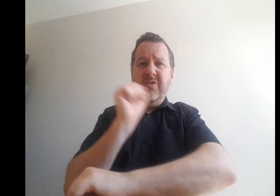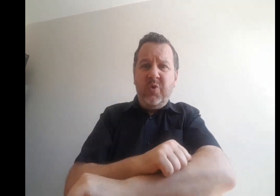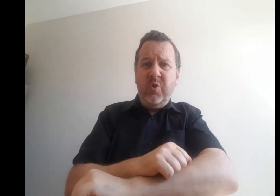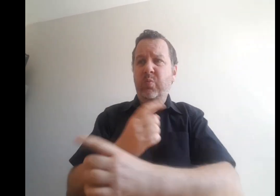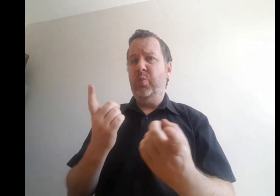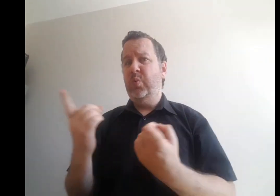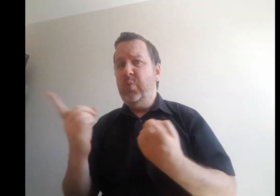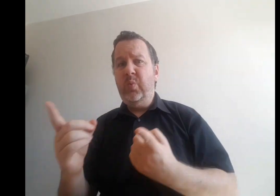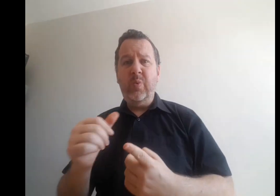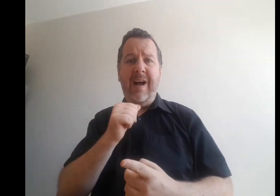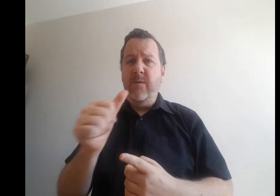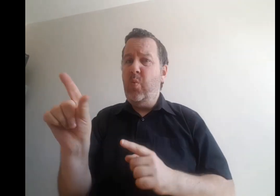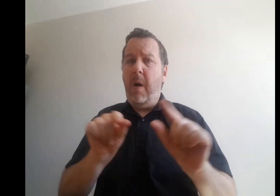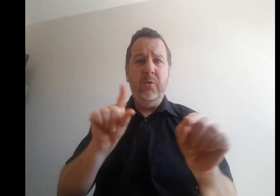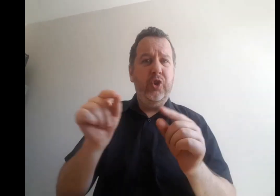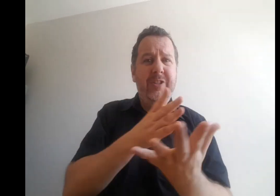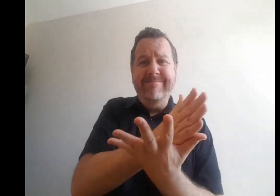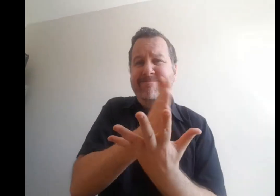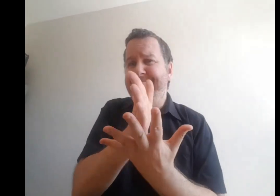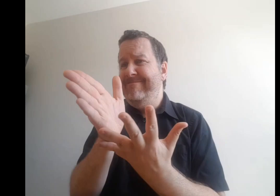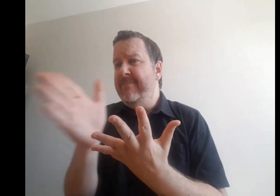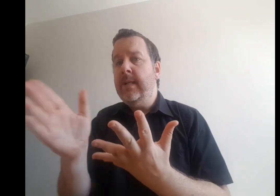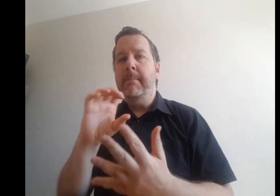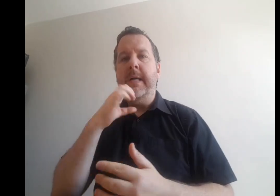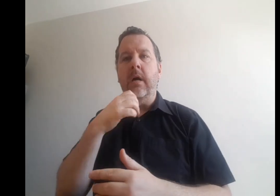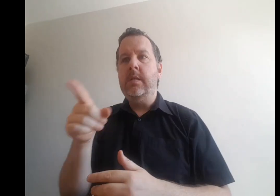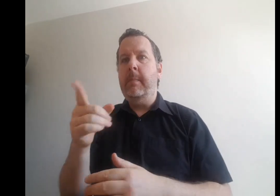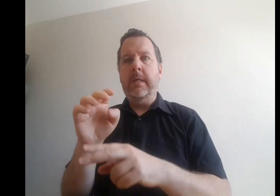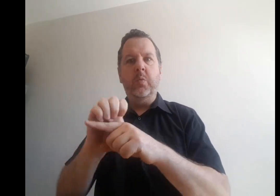that they needed to steal, that they didn't have any option,